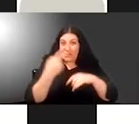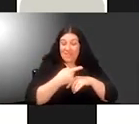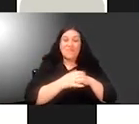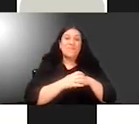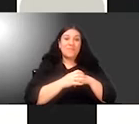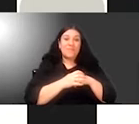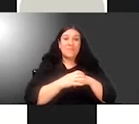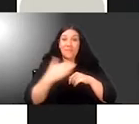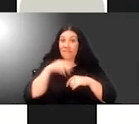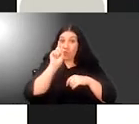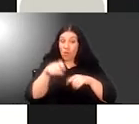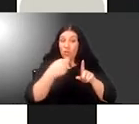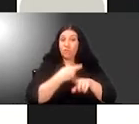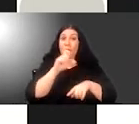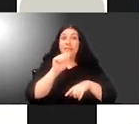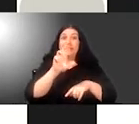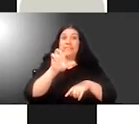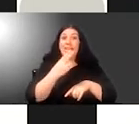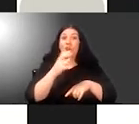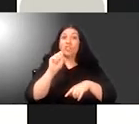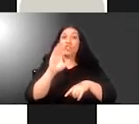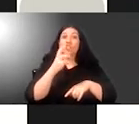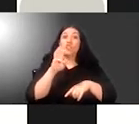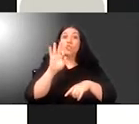I've got a question from Sarah Schweigel, Judy. She's here in St. Louis. She said, in the film, you said you were tired of being excited about accessible bathrooms. Can you tell us the best accessible bathrooms you've experienced while traveling?